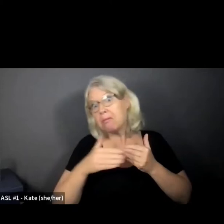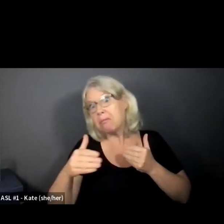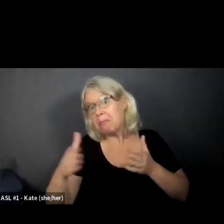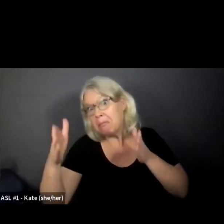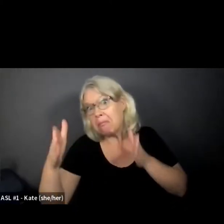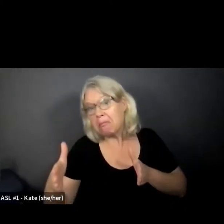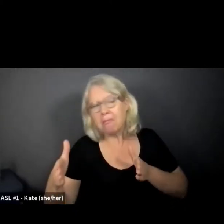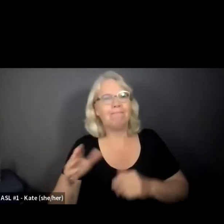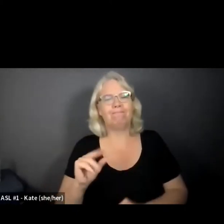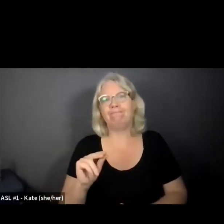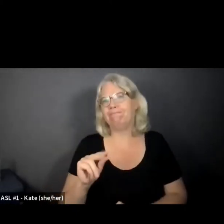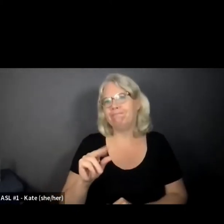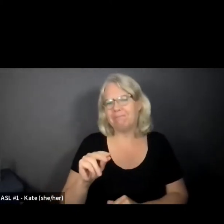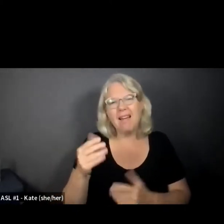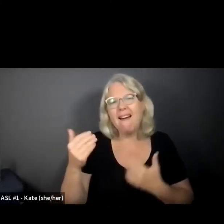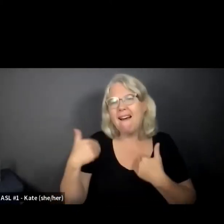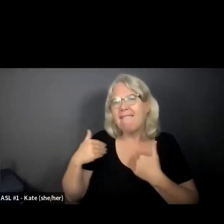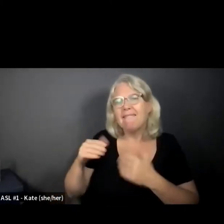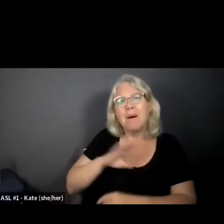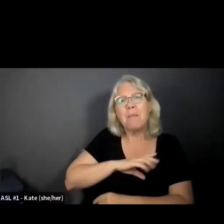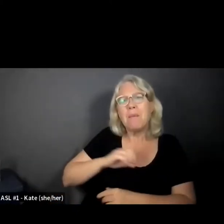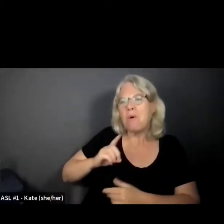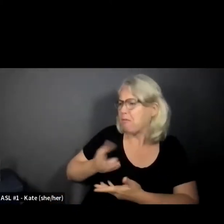I LOOK FORWARD TO SUPPORTING MY SUCCESSOR.